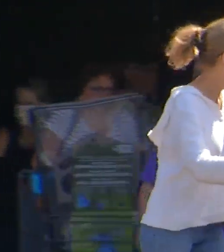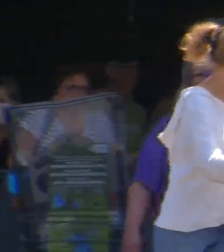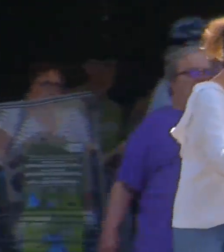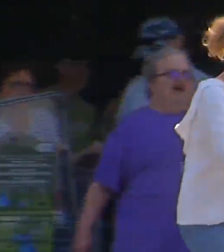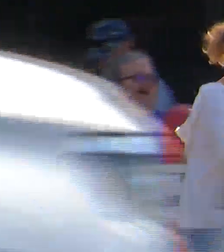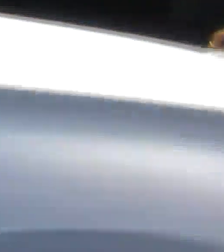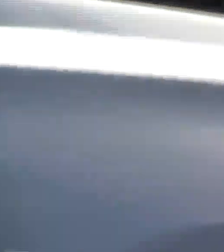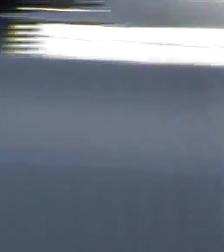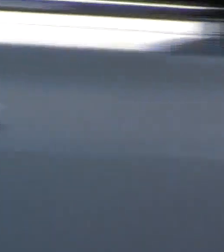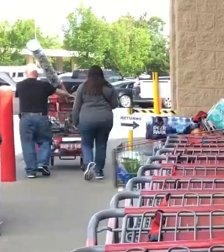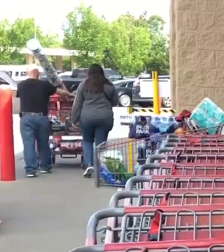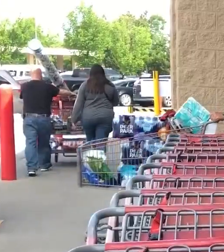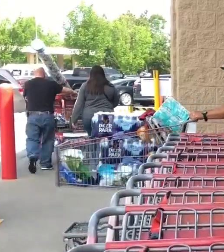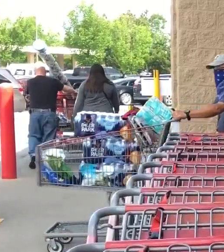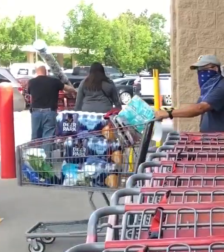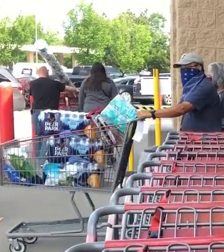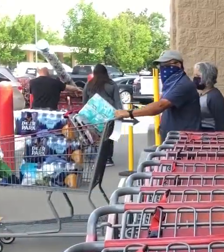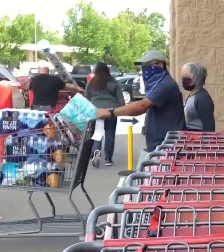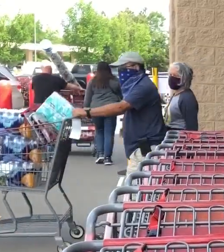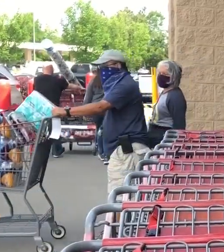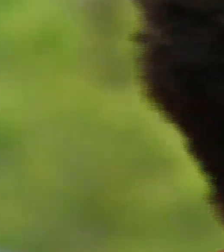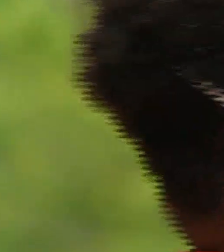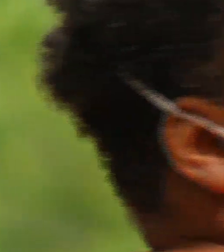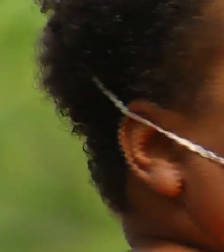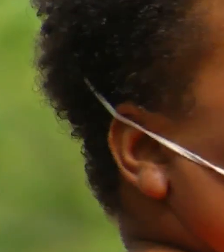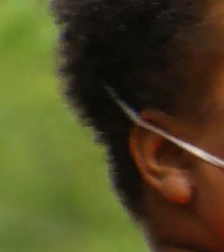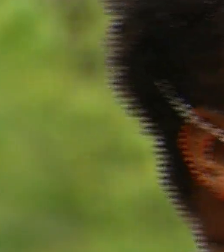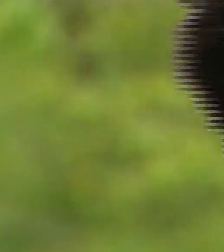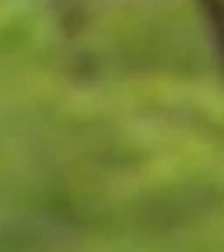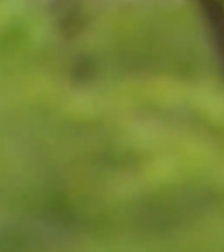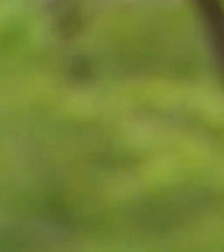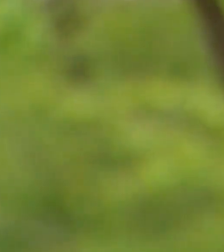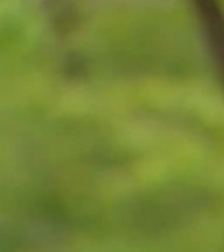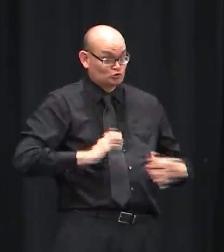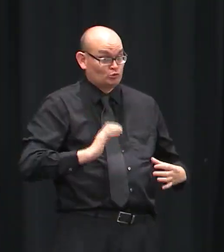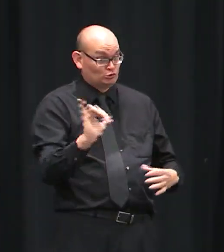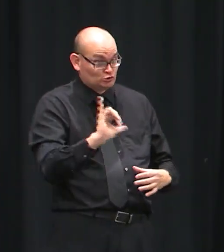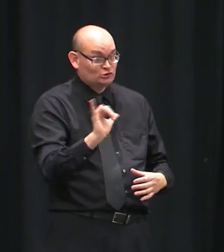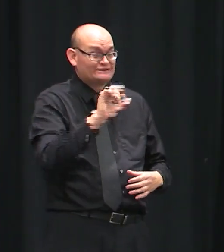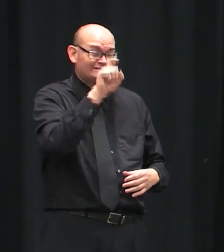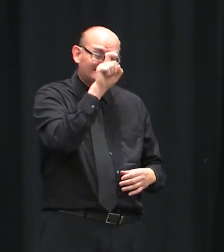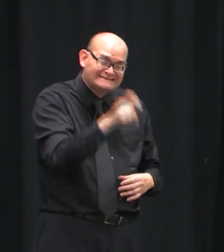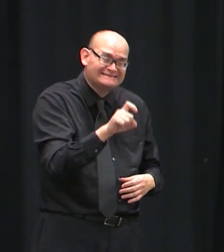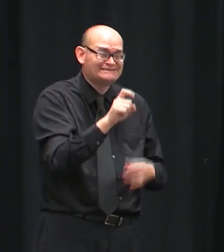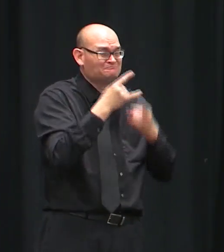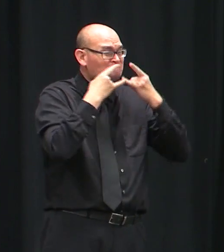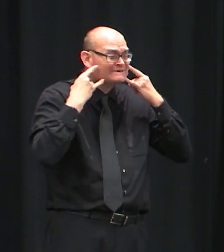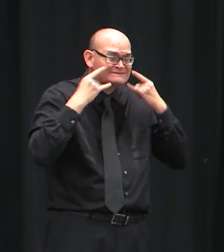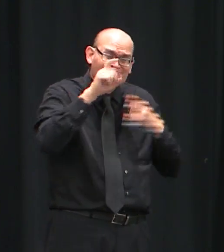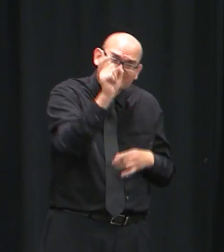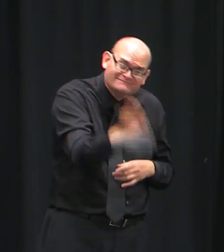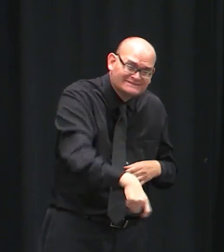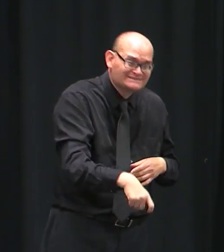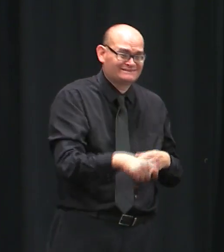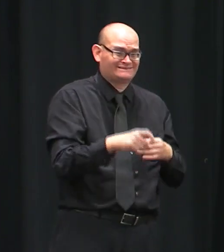RECOVER MORE EFFECTIVELY. LOCAL HEALTH EXPERTS SAY THE PLEDGE IS A GREAT START TO THE COMMUNITY NEEDS TO TAKE ACTION TOO.